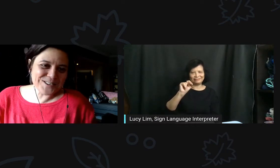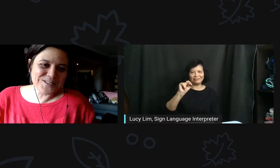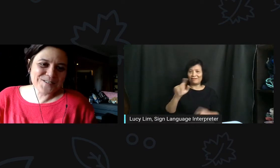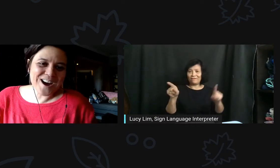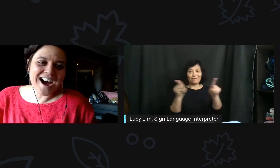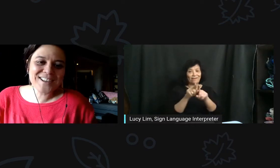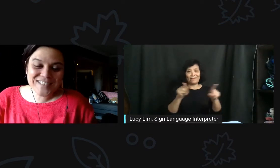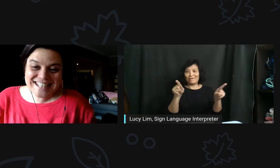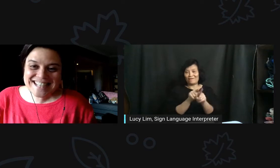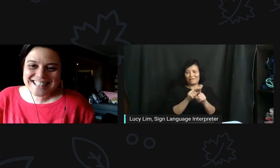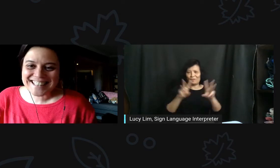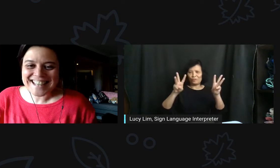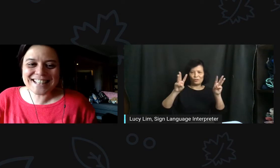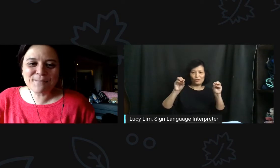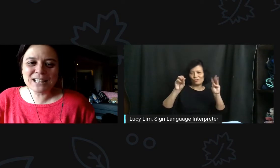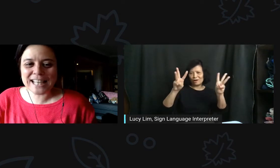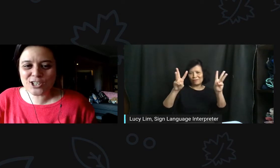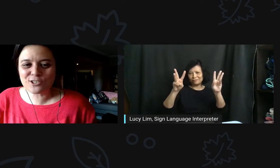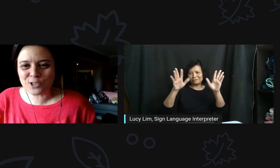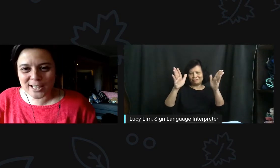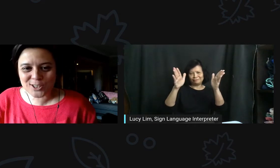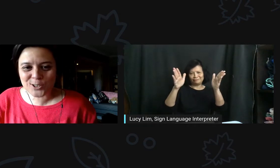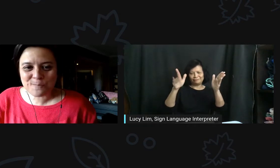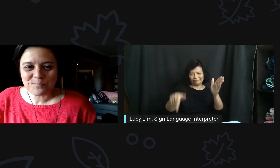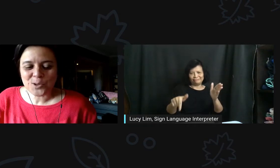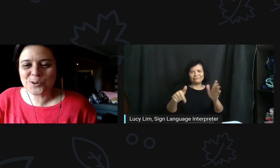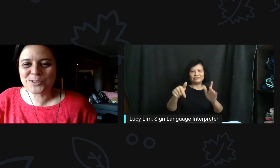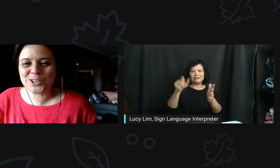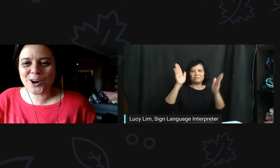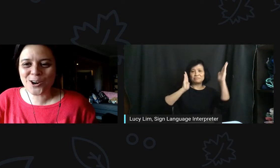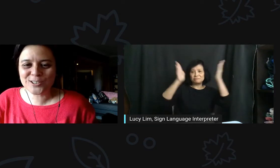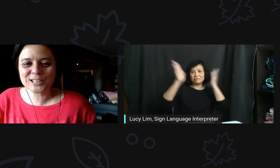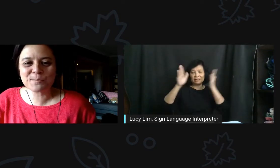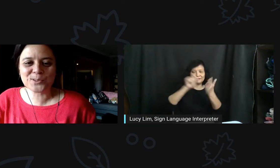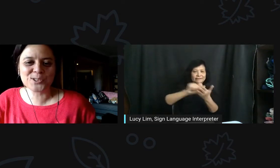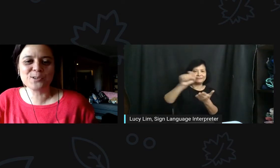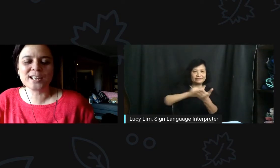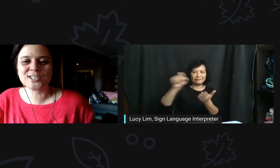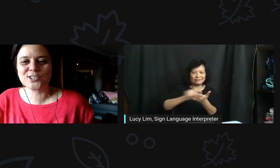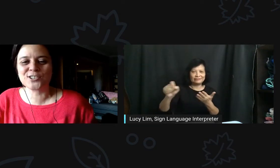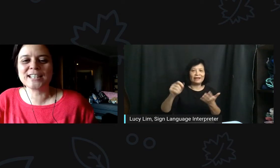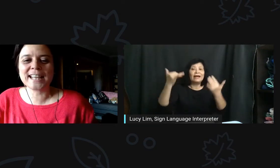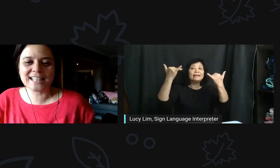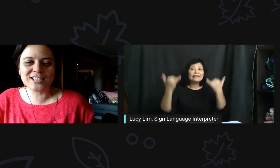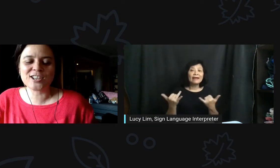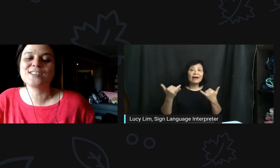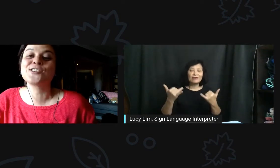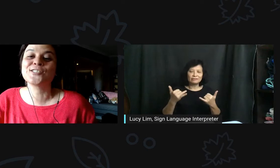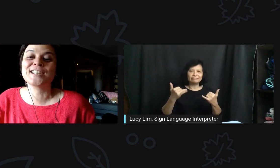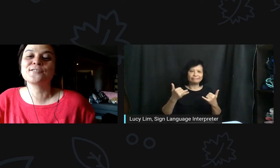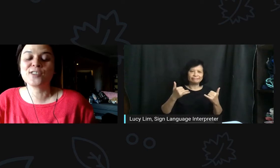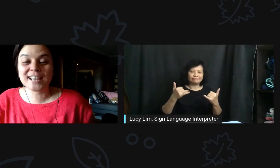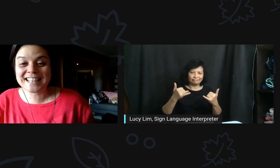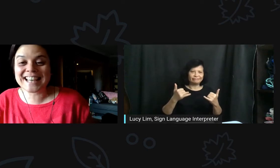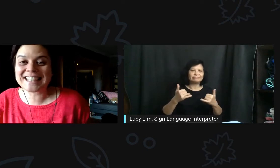So, Ivan is a Malaysian writer who is currently pursuing a degree in English and Creative Writing